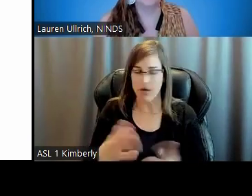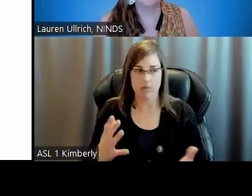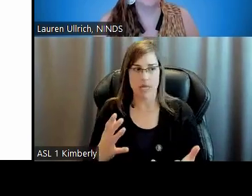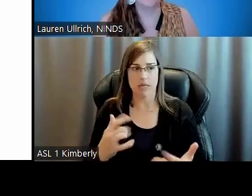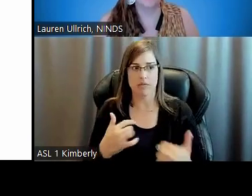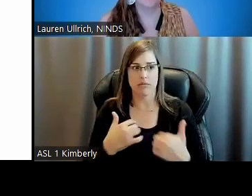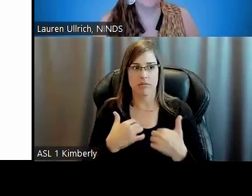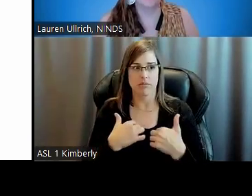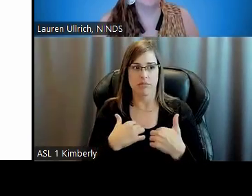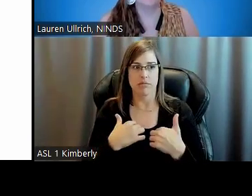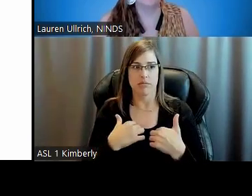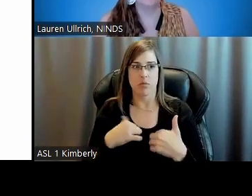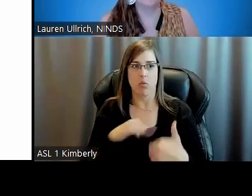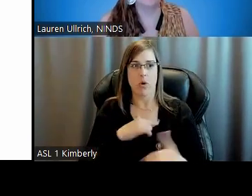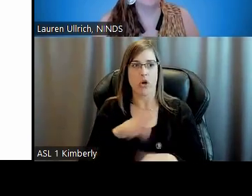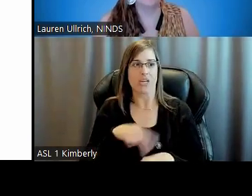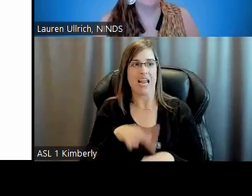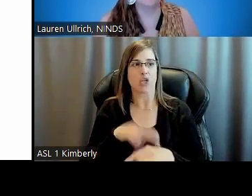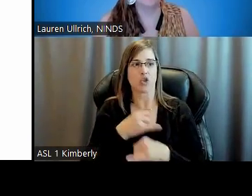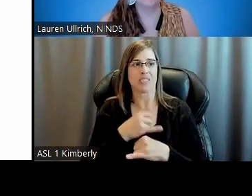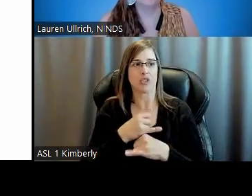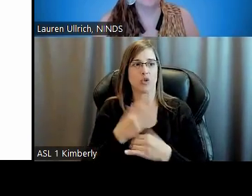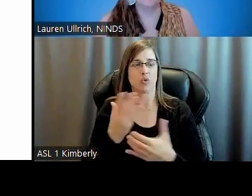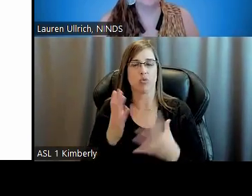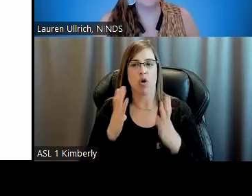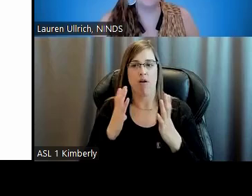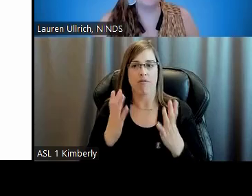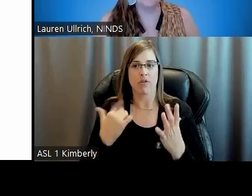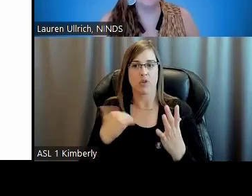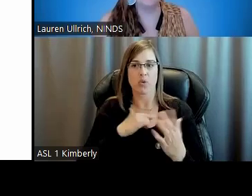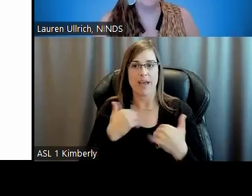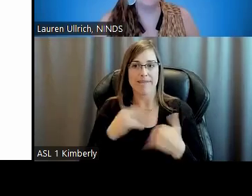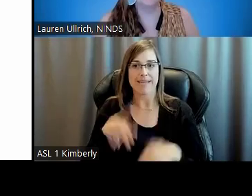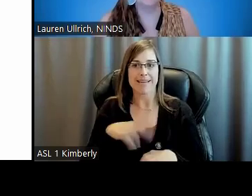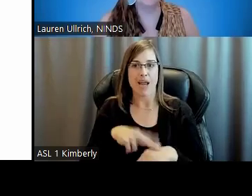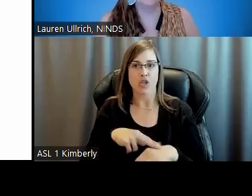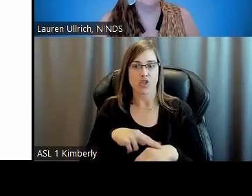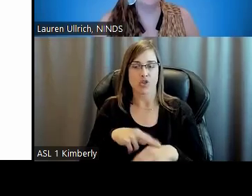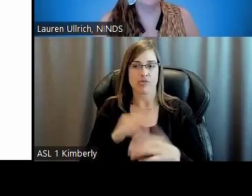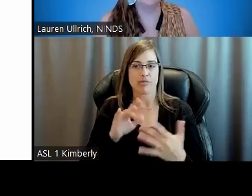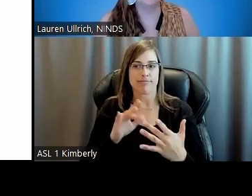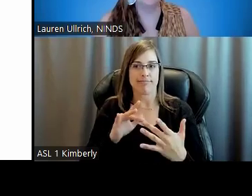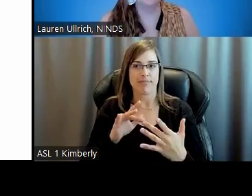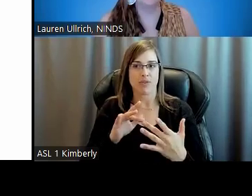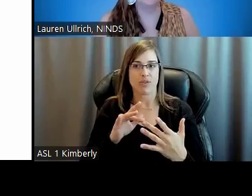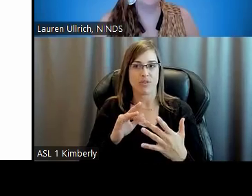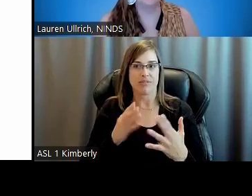We're a national institute, right? And so we have a national reach. So people from across the nation, right?